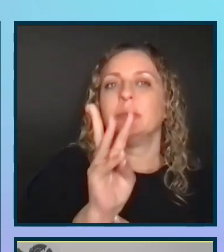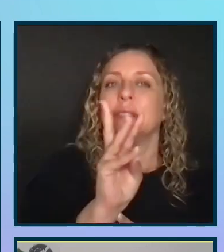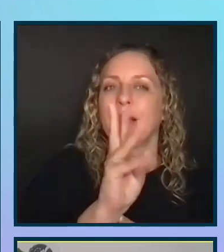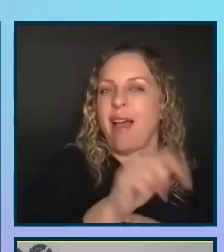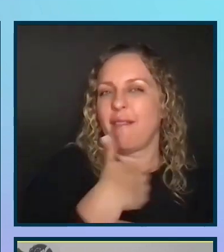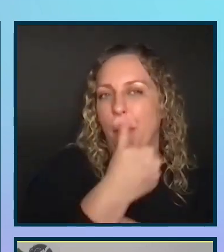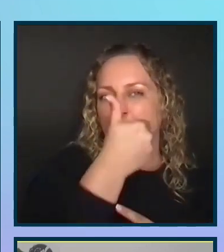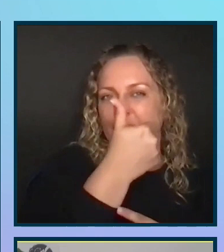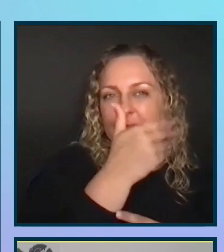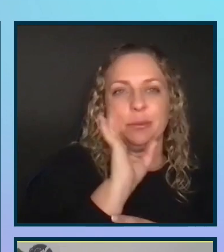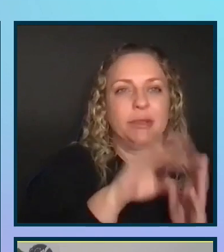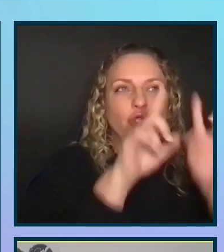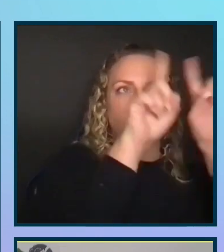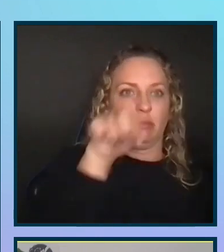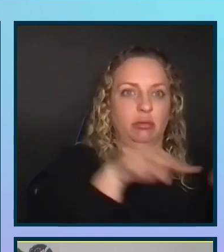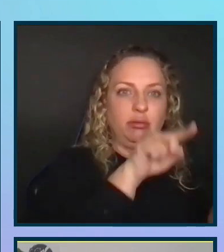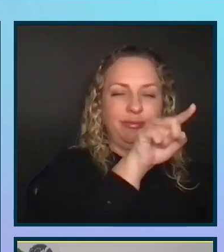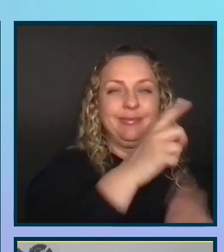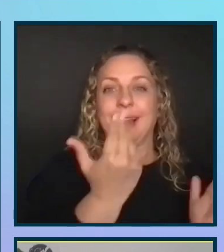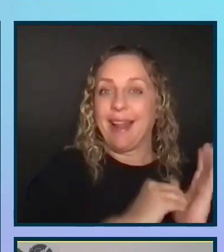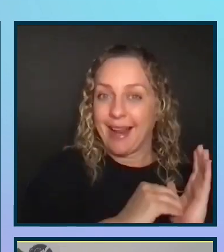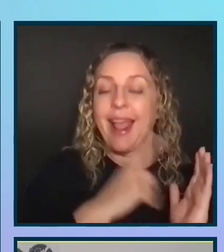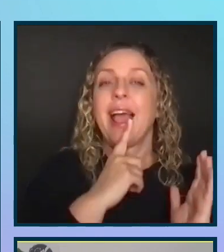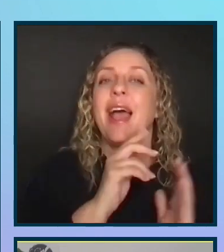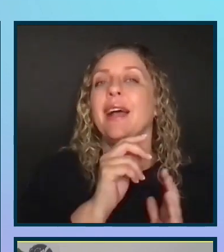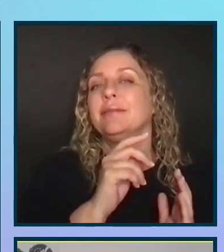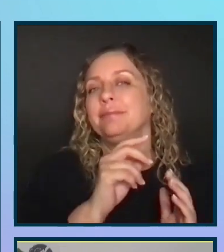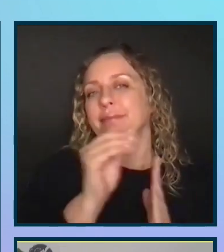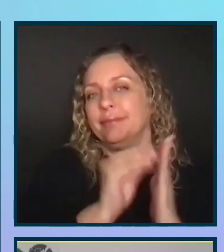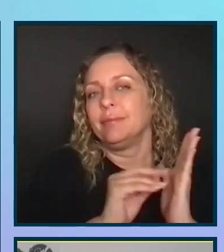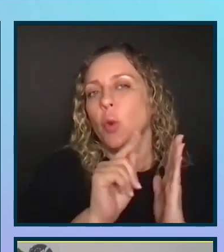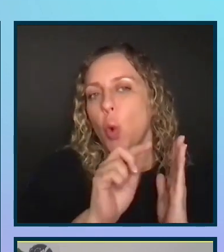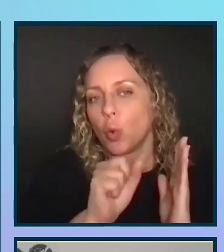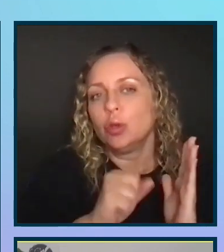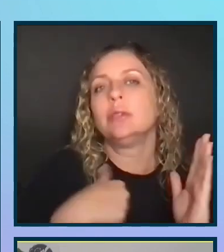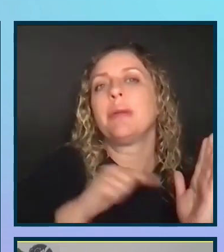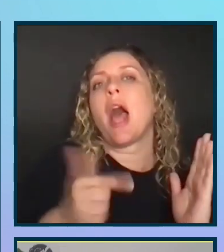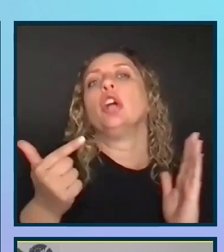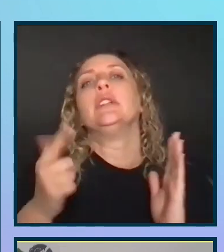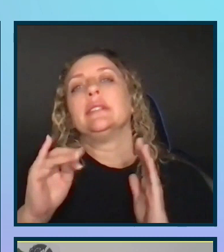that I use again, the annotation technique to document my alternative text for this image.